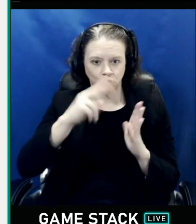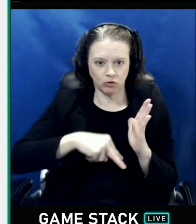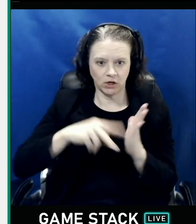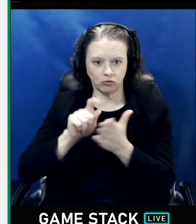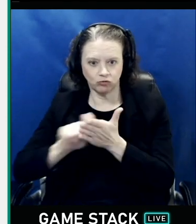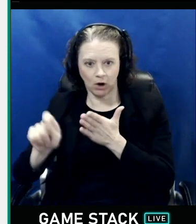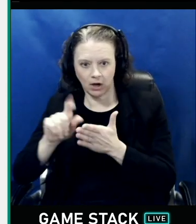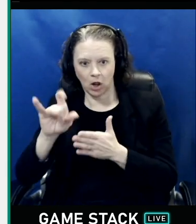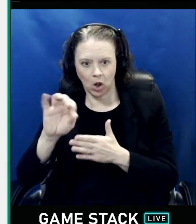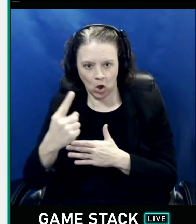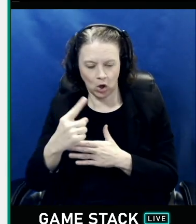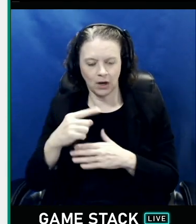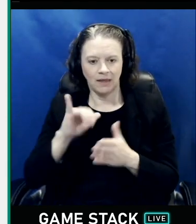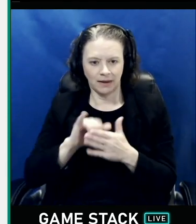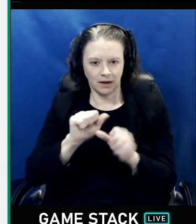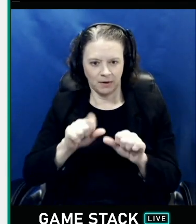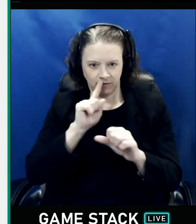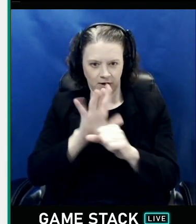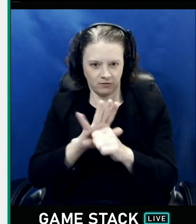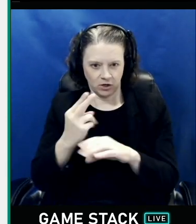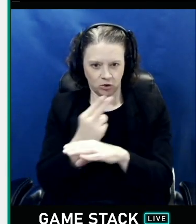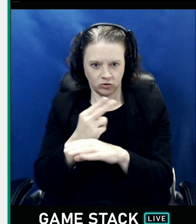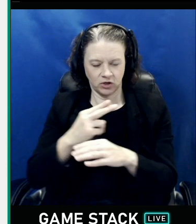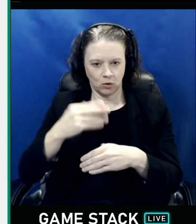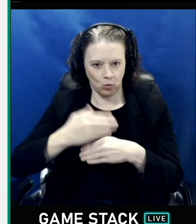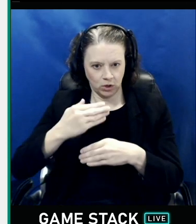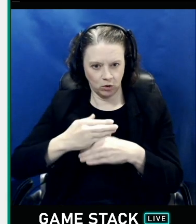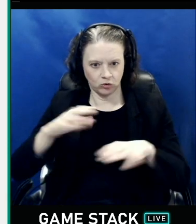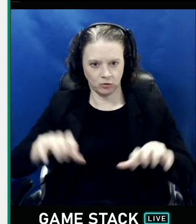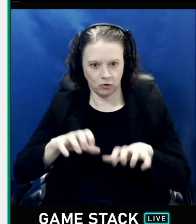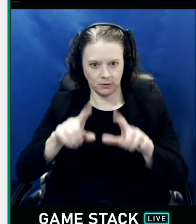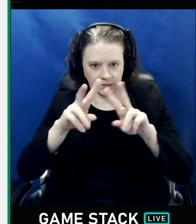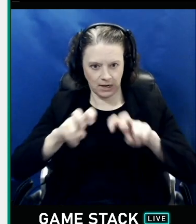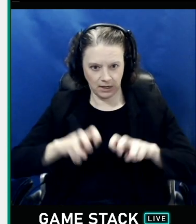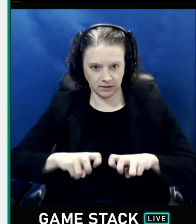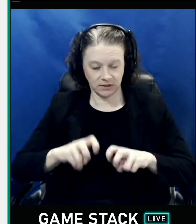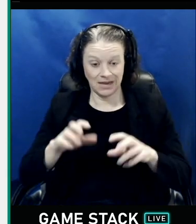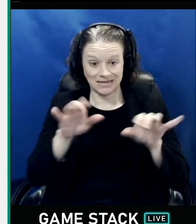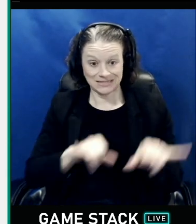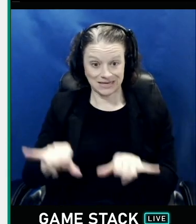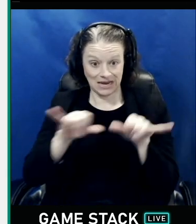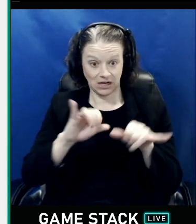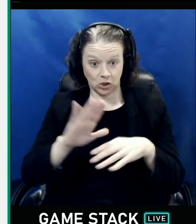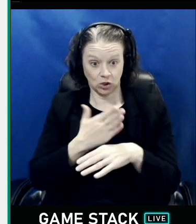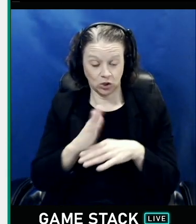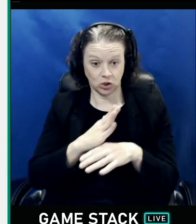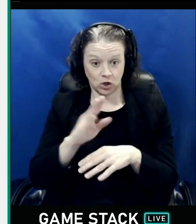which can be verified using the Windows Performance Analyzer. In my testing, standard shared mutex and enter critical section also